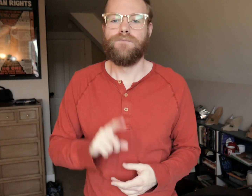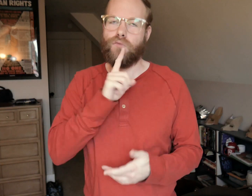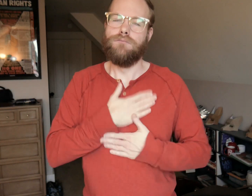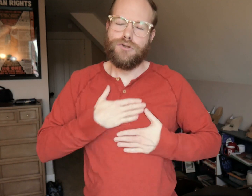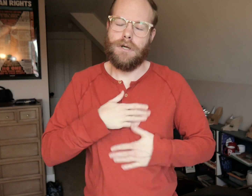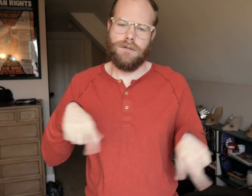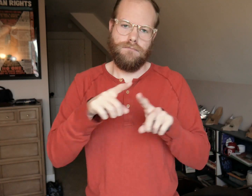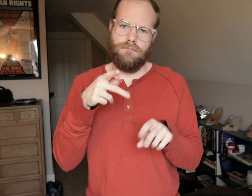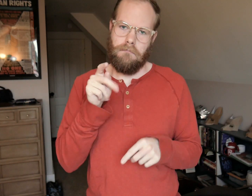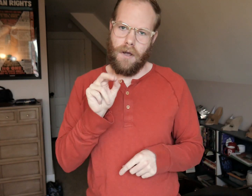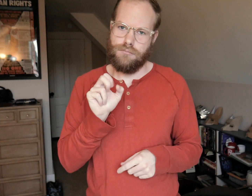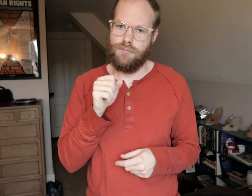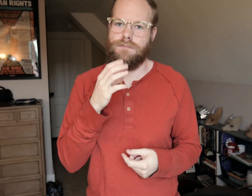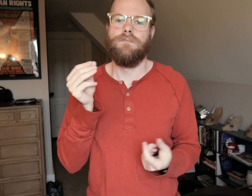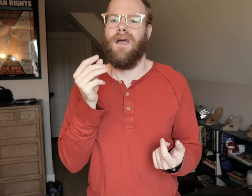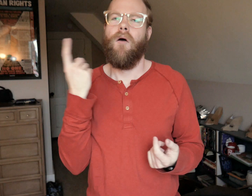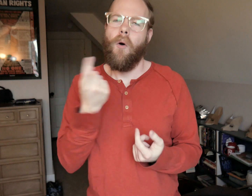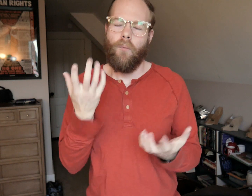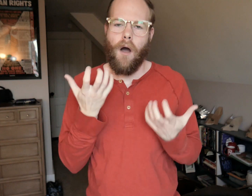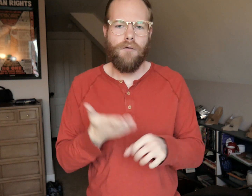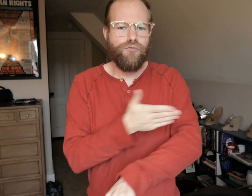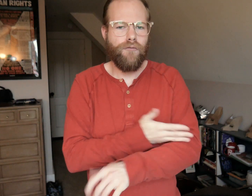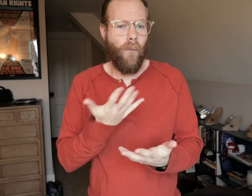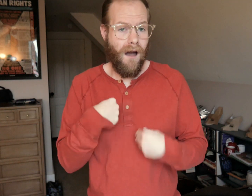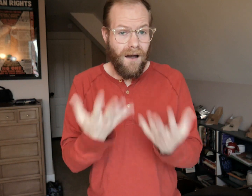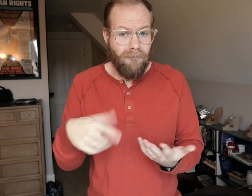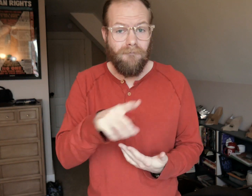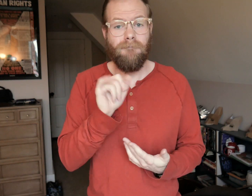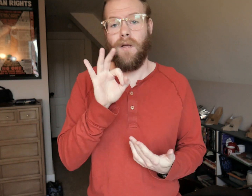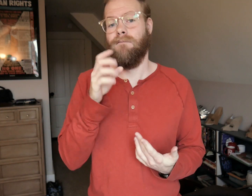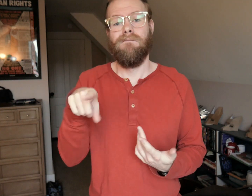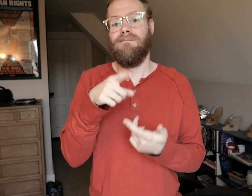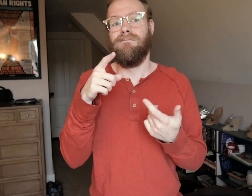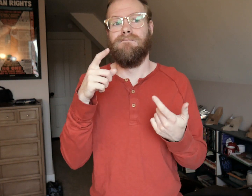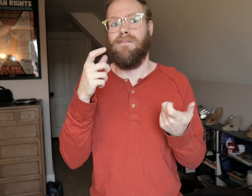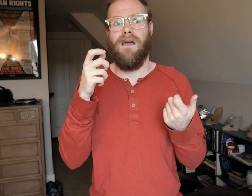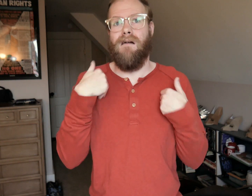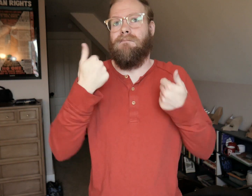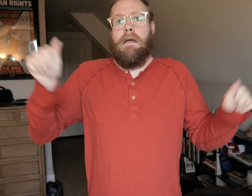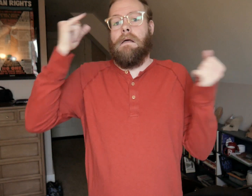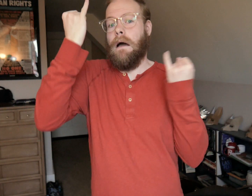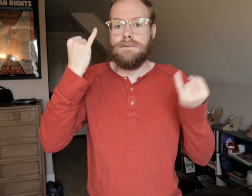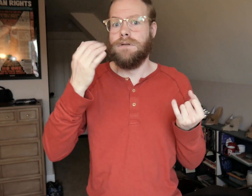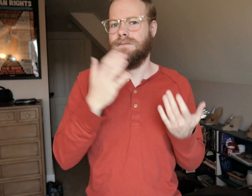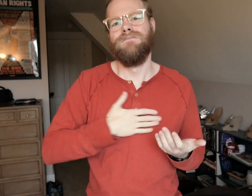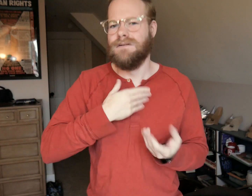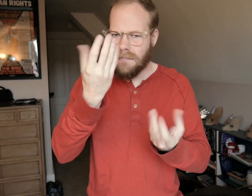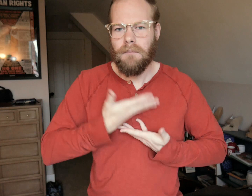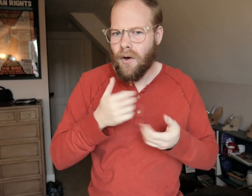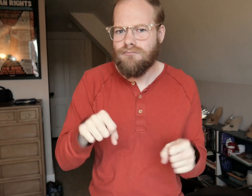I really appreciate you all, and I always want to improve what I give to you, so if you ever have any ideas, please let me know!